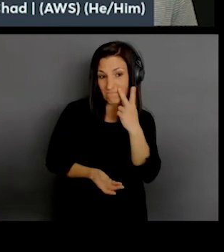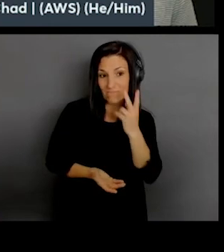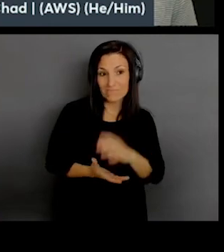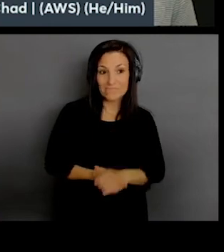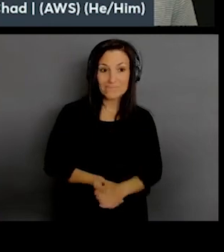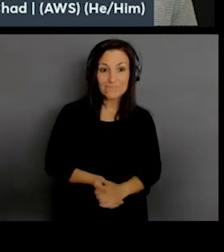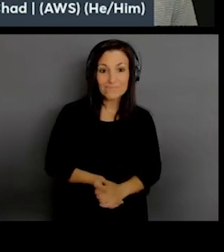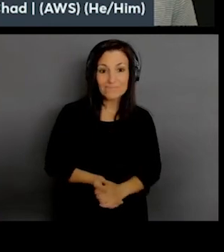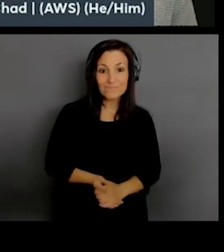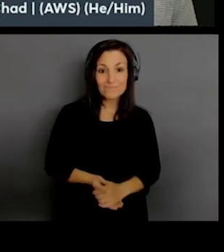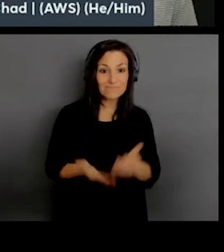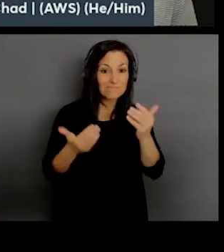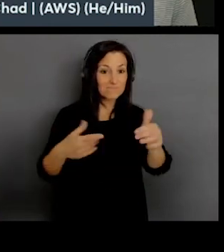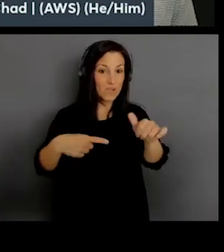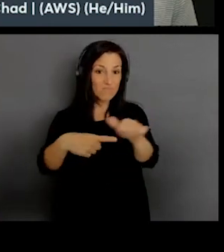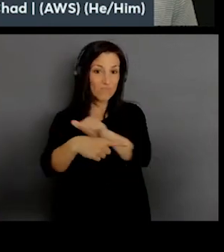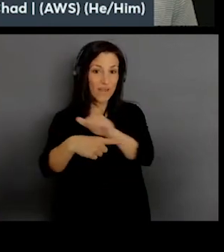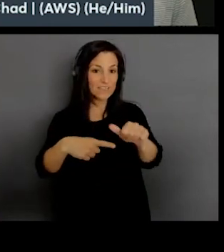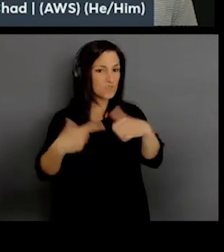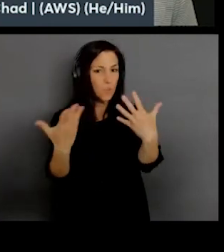how Serverless plays out. Okay.